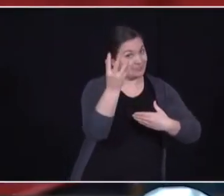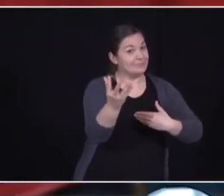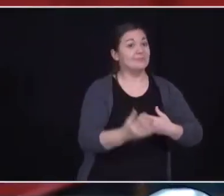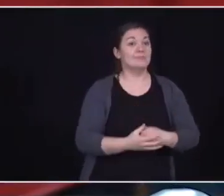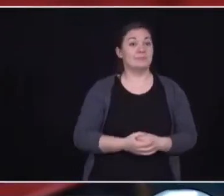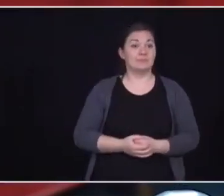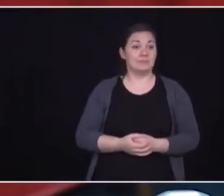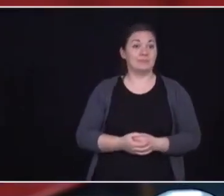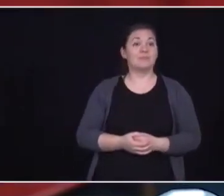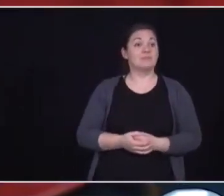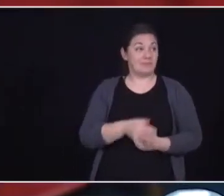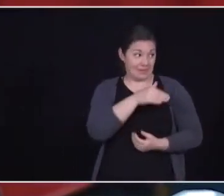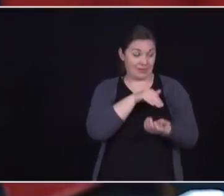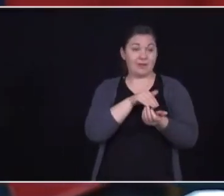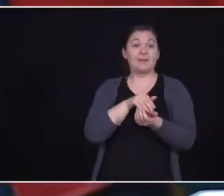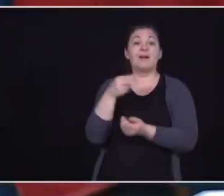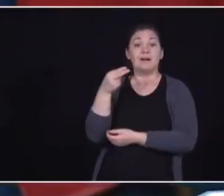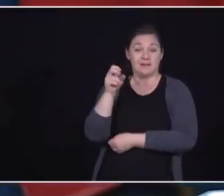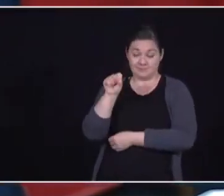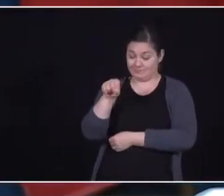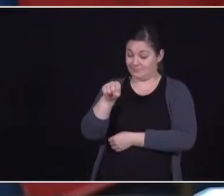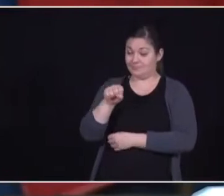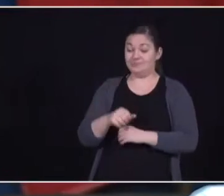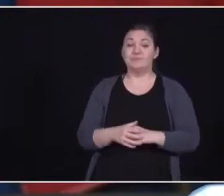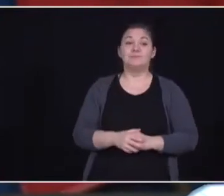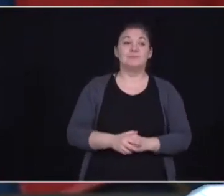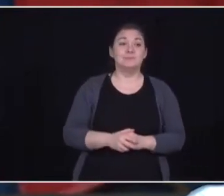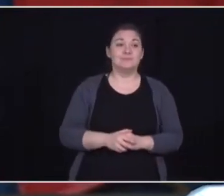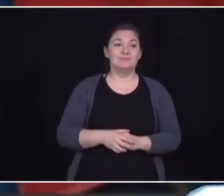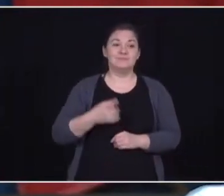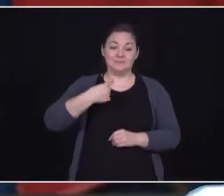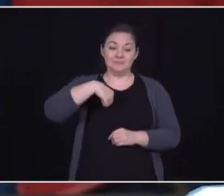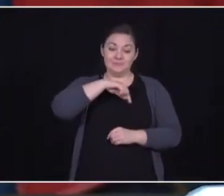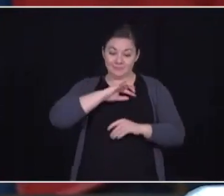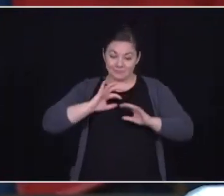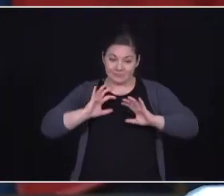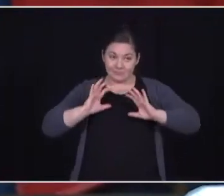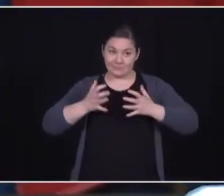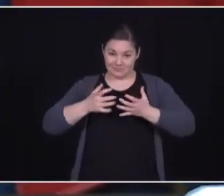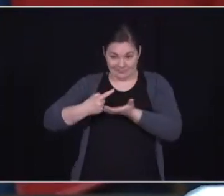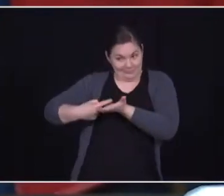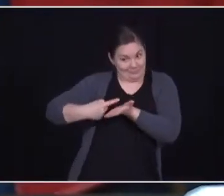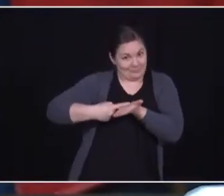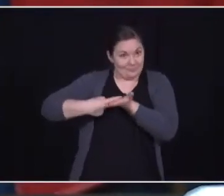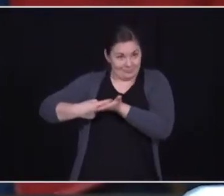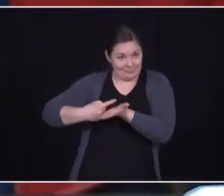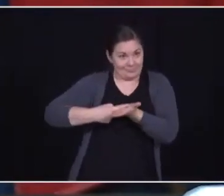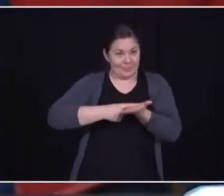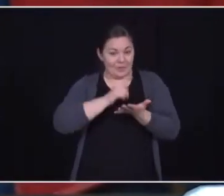straightforward, identifying the exact populations of those .2 point to, but absolutely those of the sword point of's considerations the